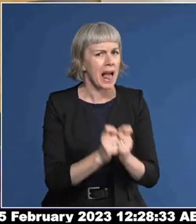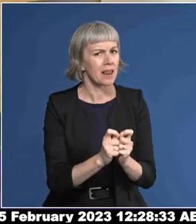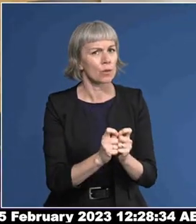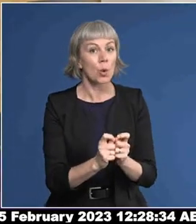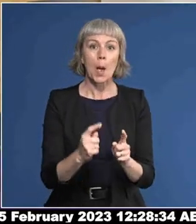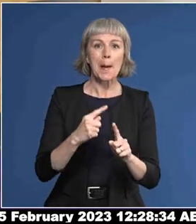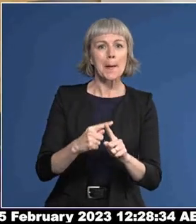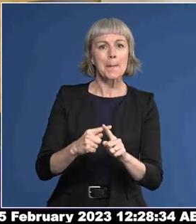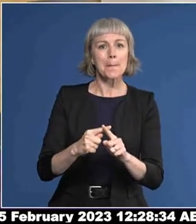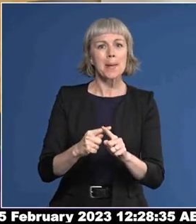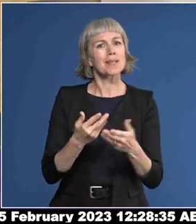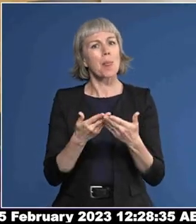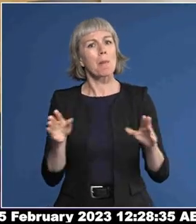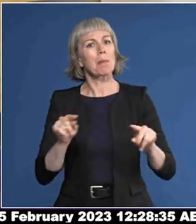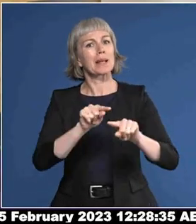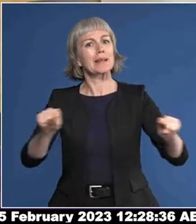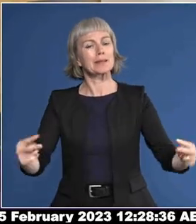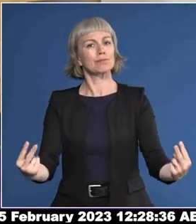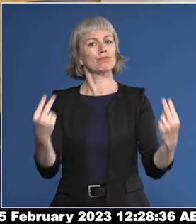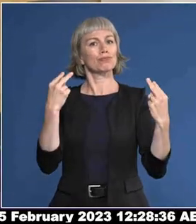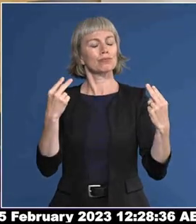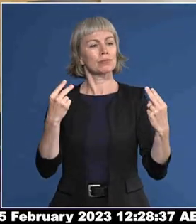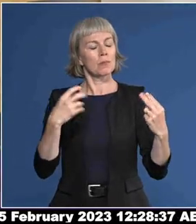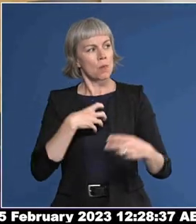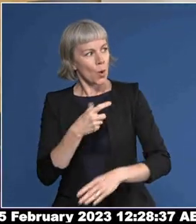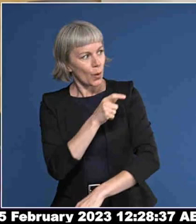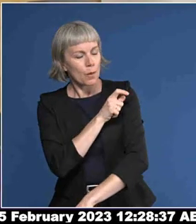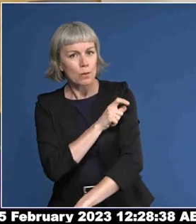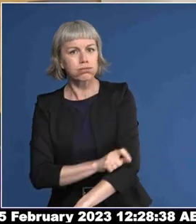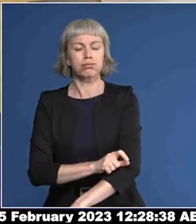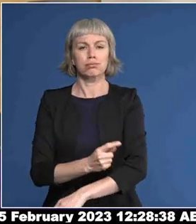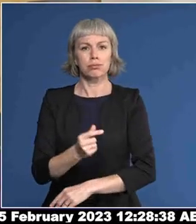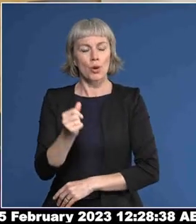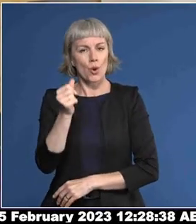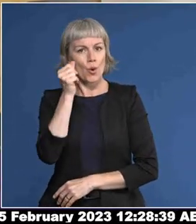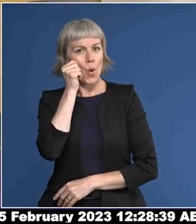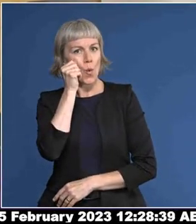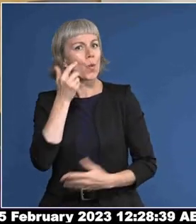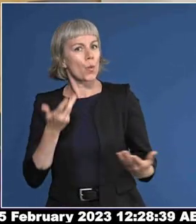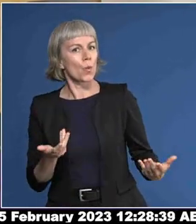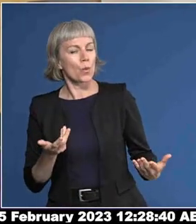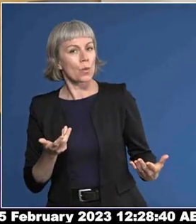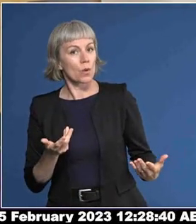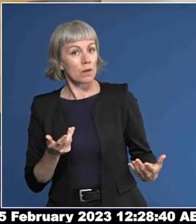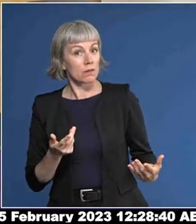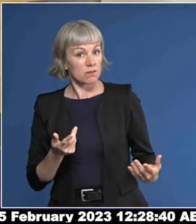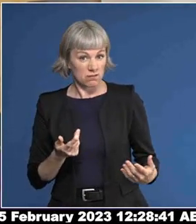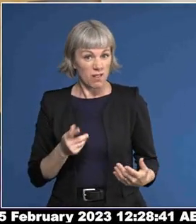you operate would be enhanced by increasing the number of people with disability in leadership roles on the board?